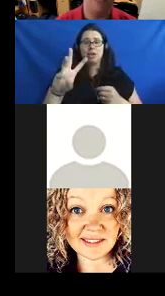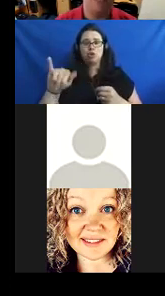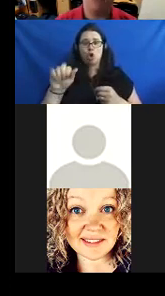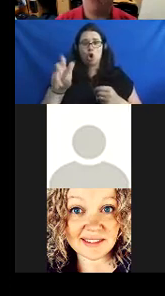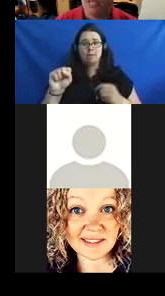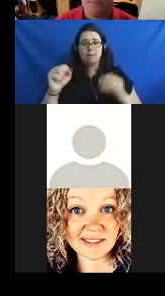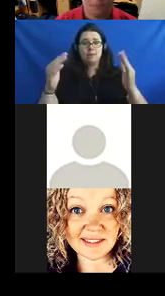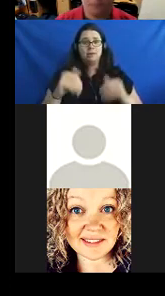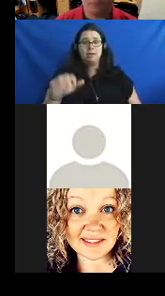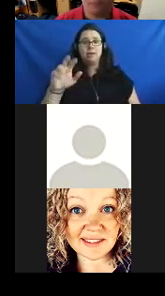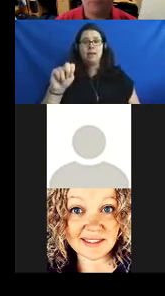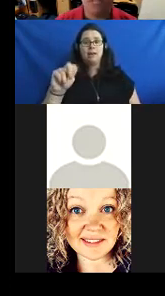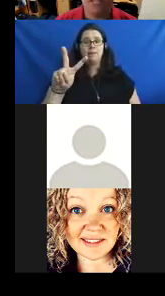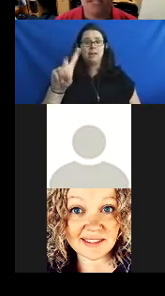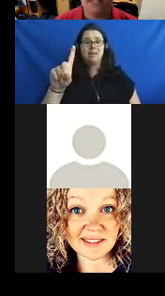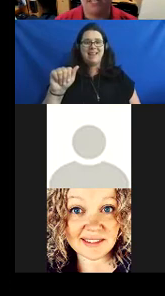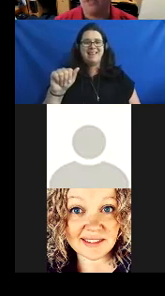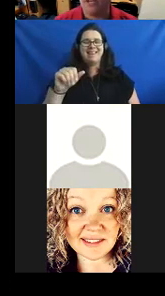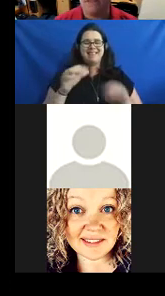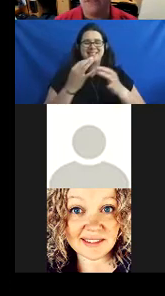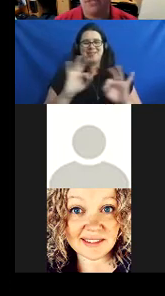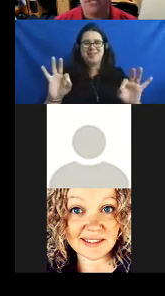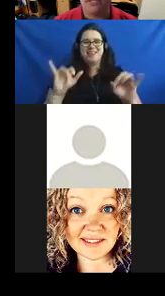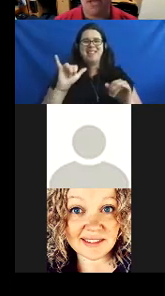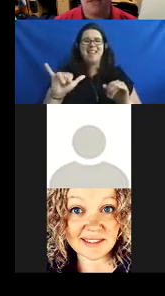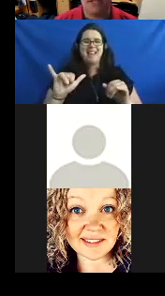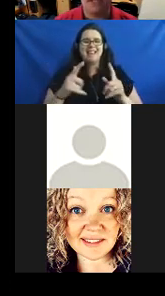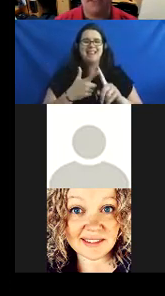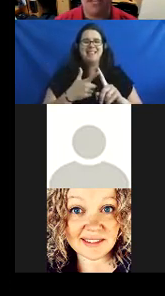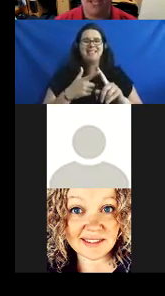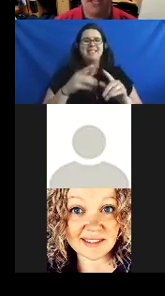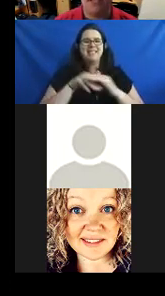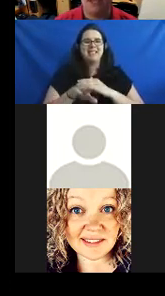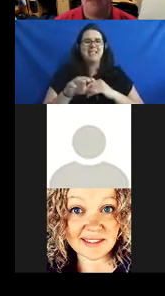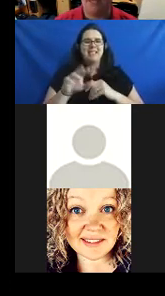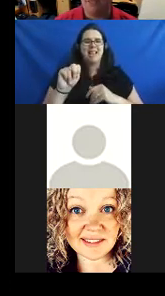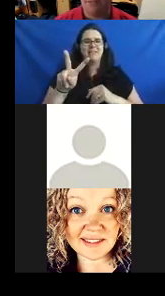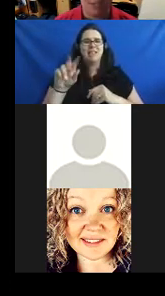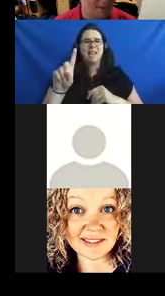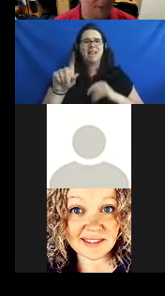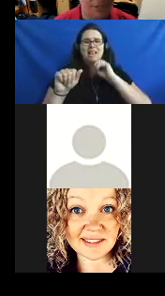NVDA IS NONVISUAL DESKTOP, WHICH I BELIEVE IS ONE OF THE